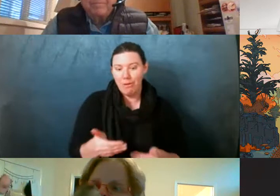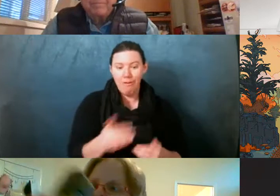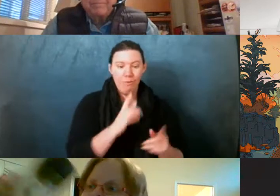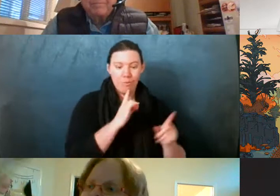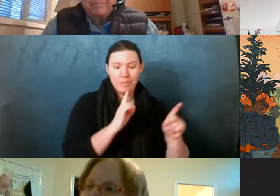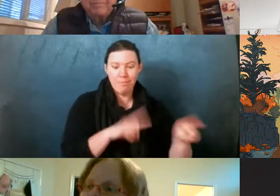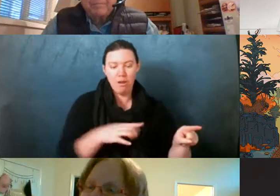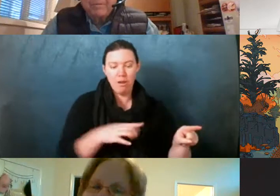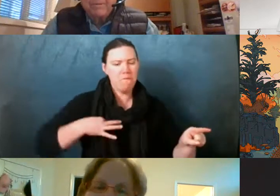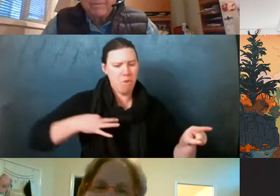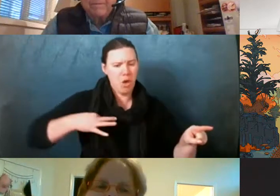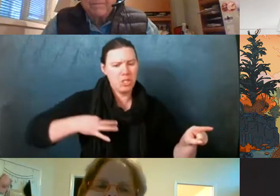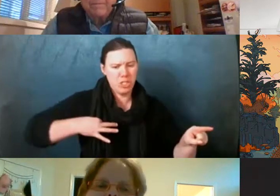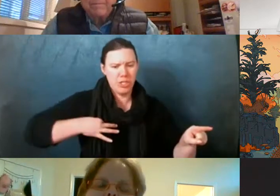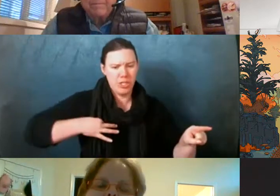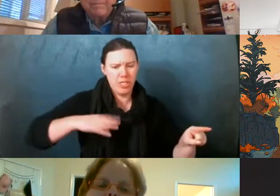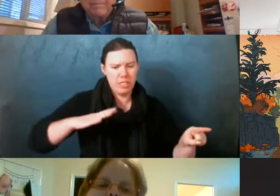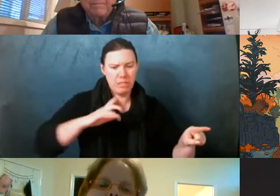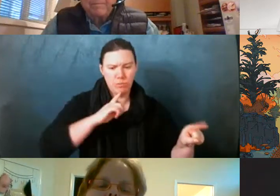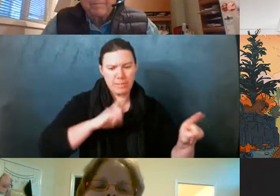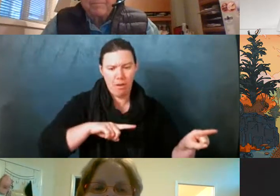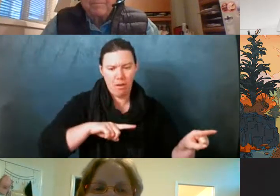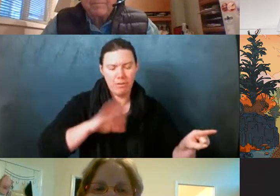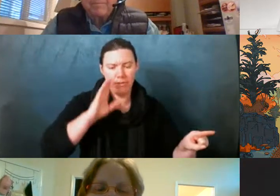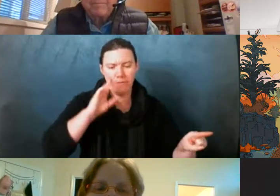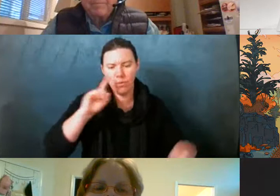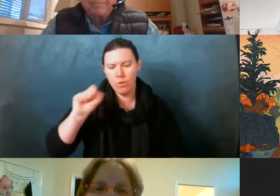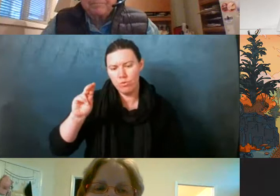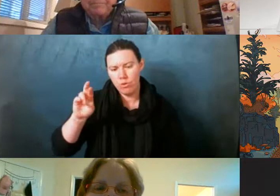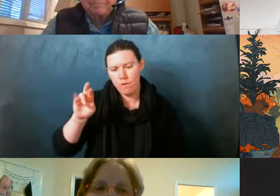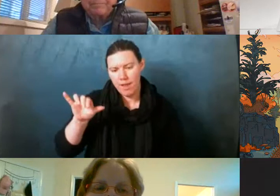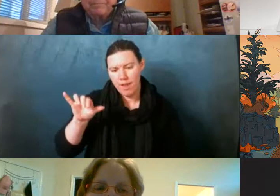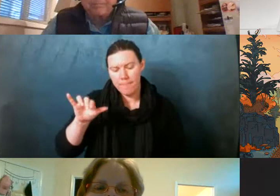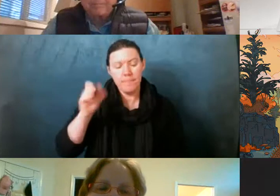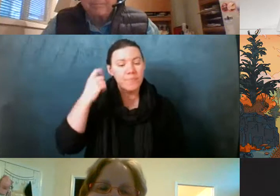And what we wanna do is we really wanna gauge